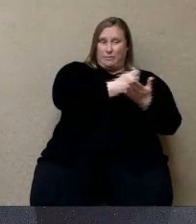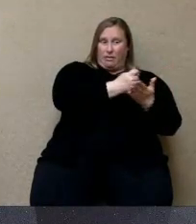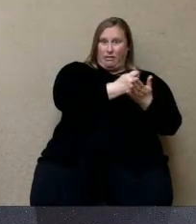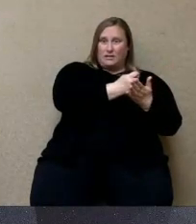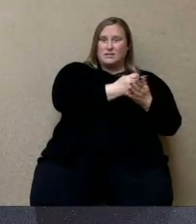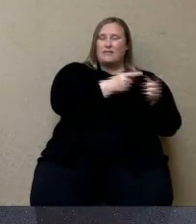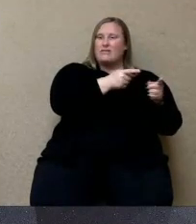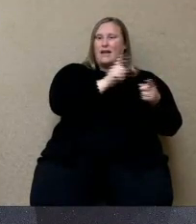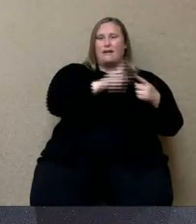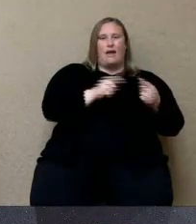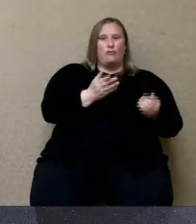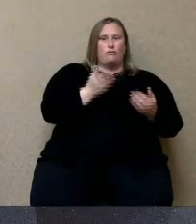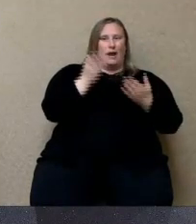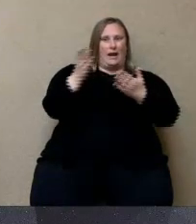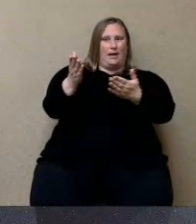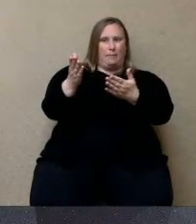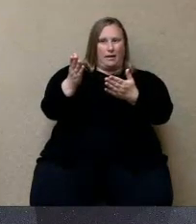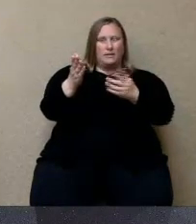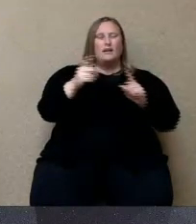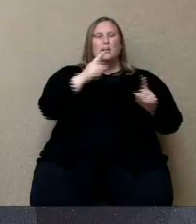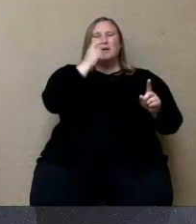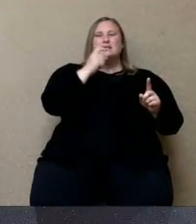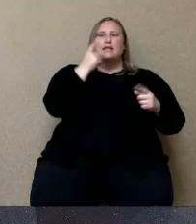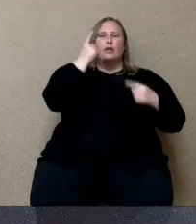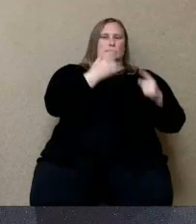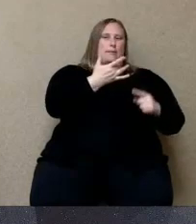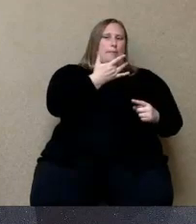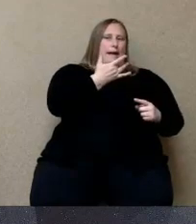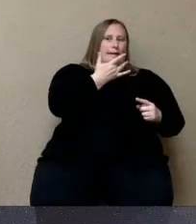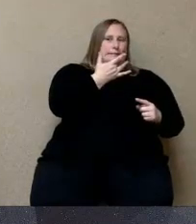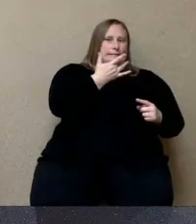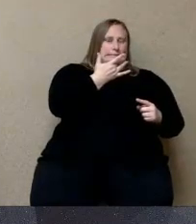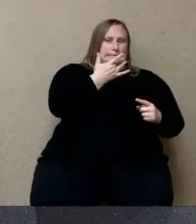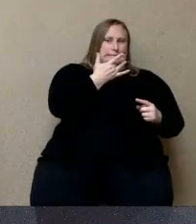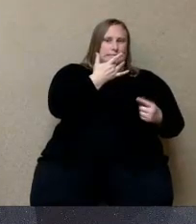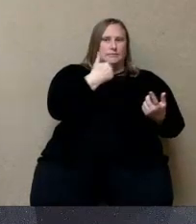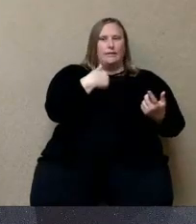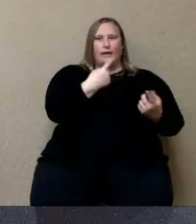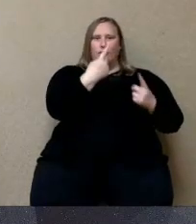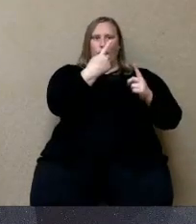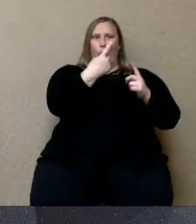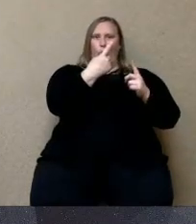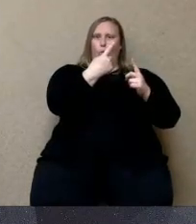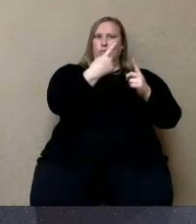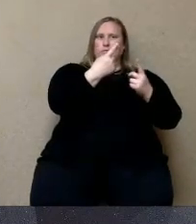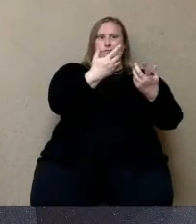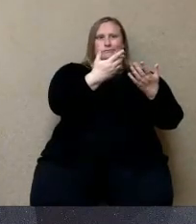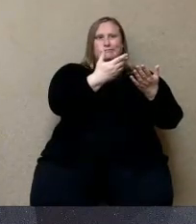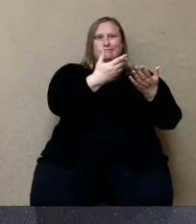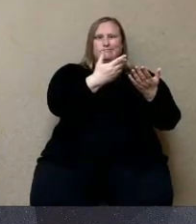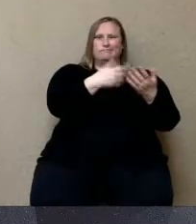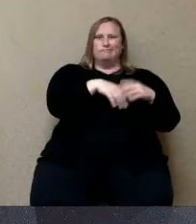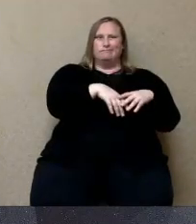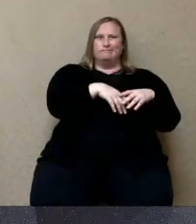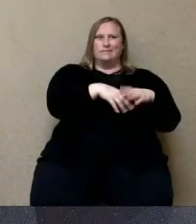insurance funding because they are considered a biased party because they work for one. They have a financial stake in choosing their systems, where